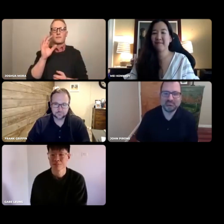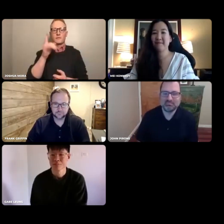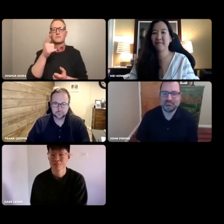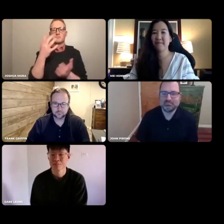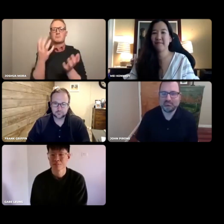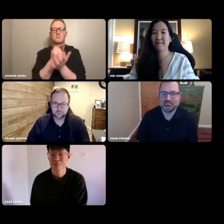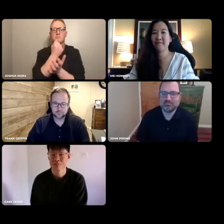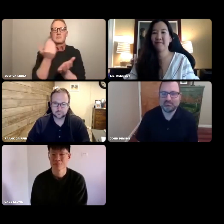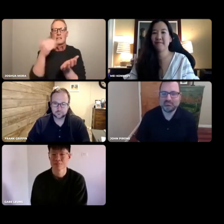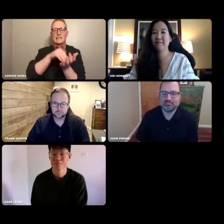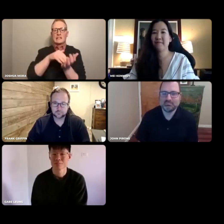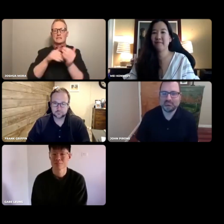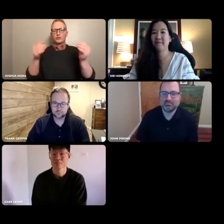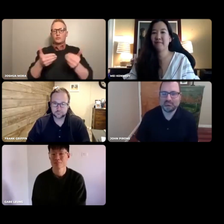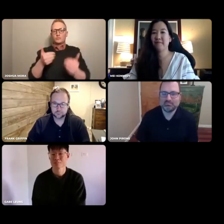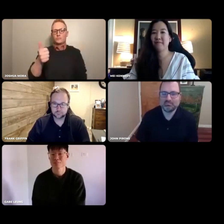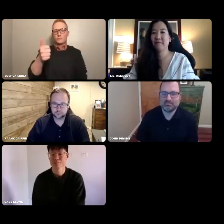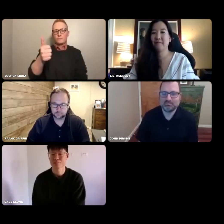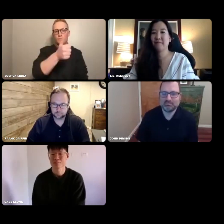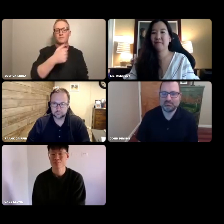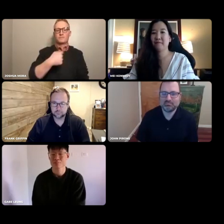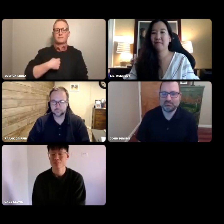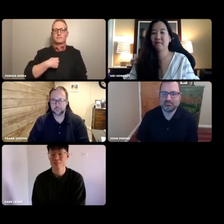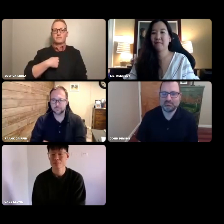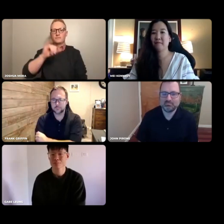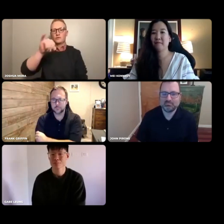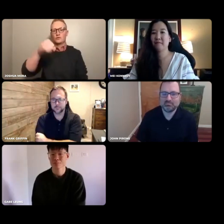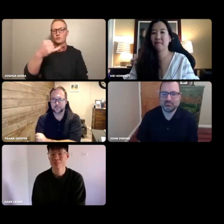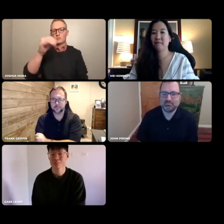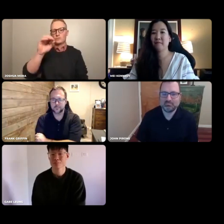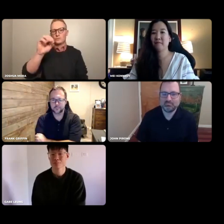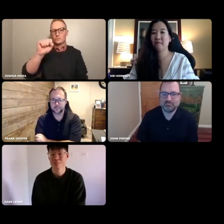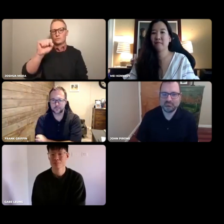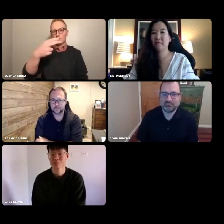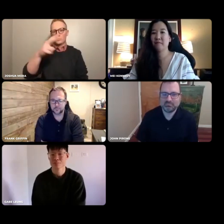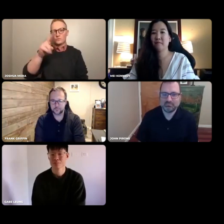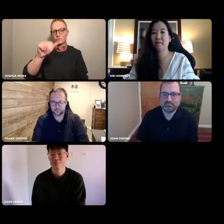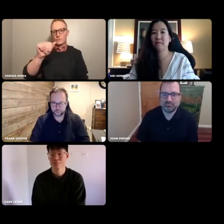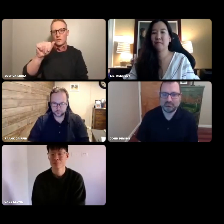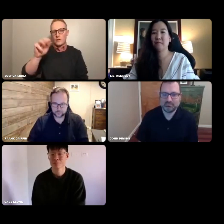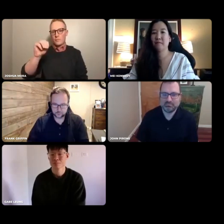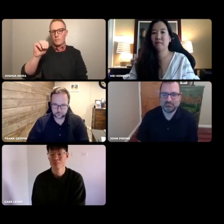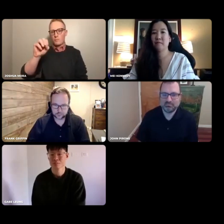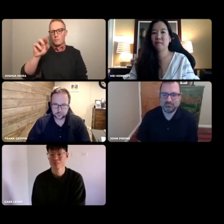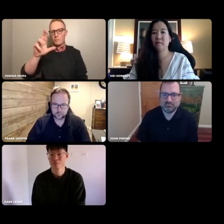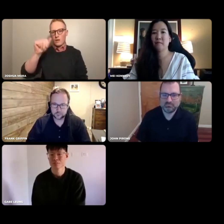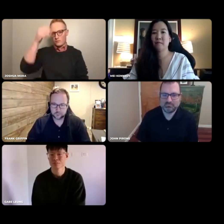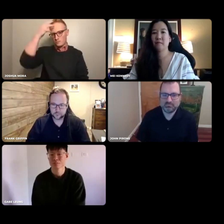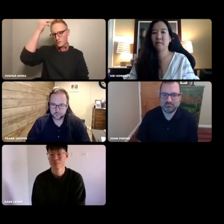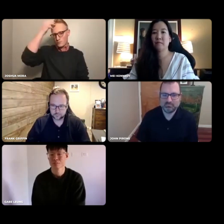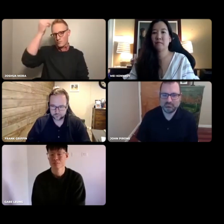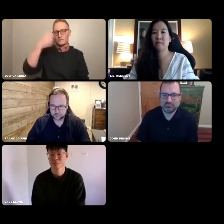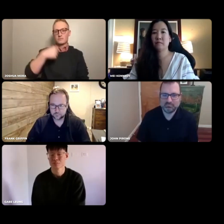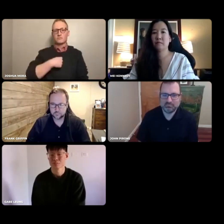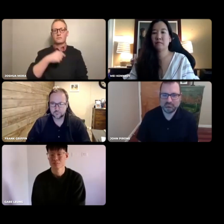Okay, I'll start. I'm Joshua.